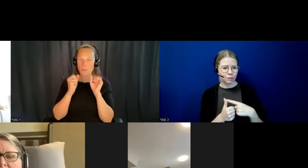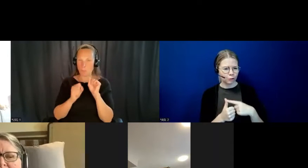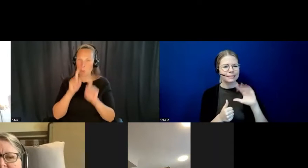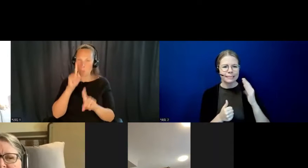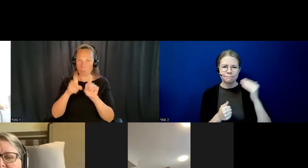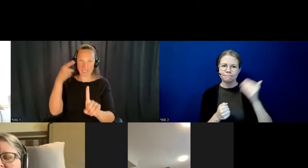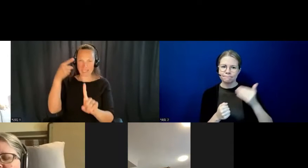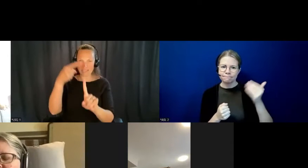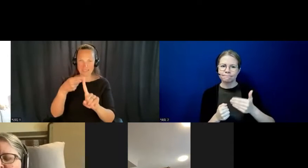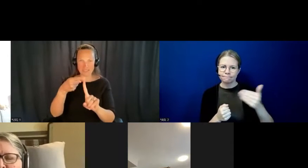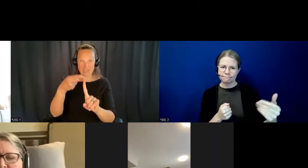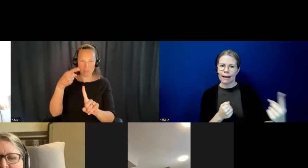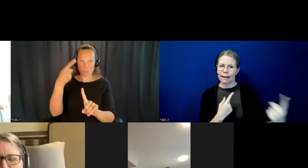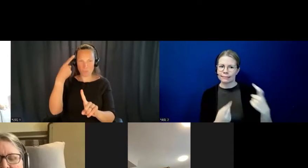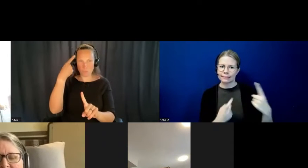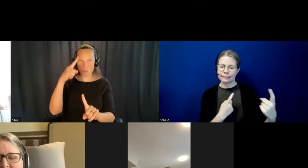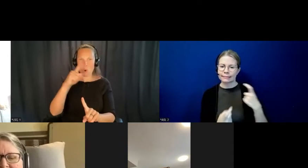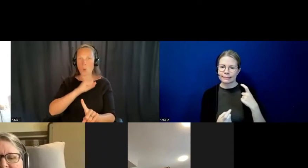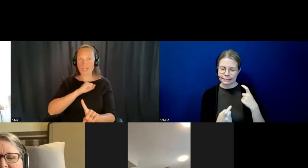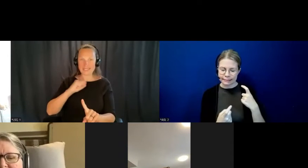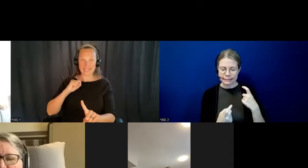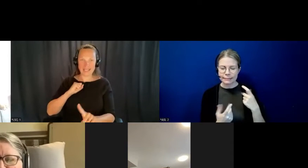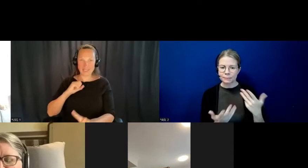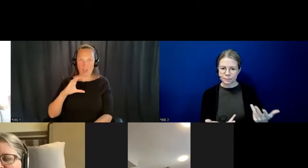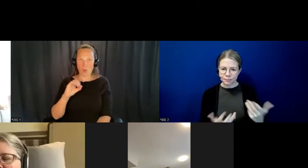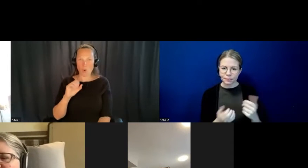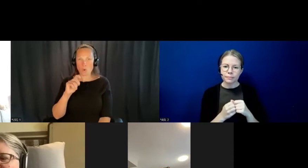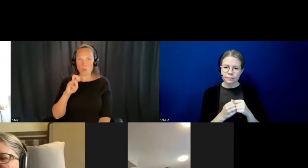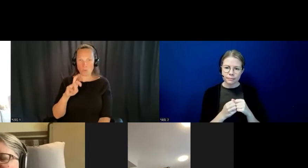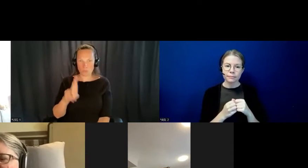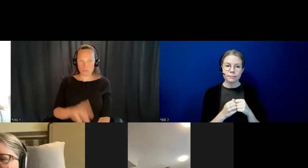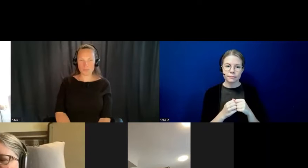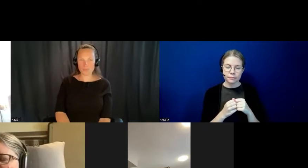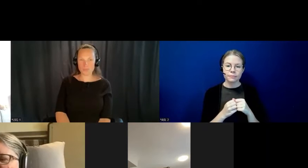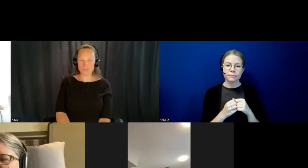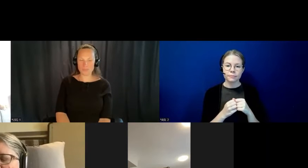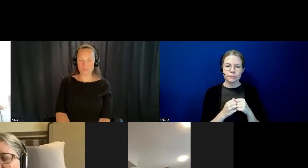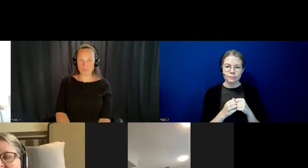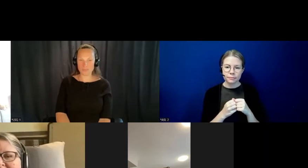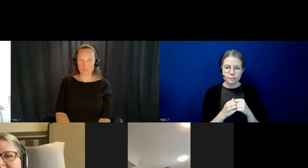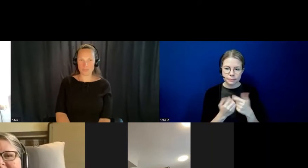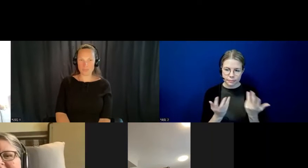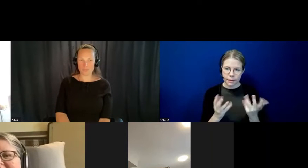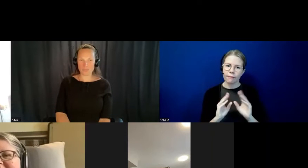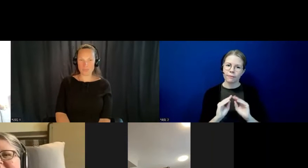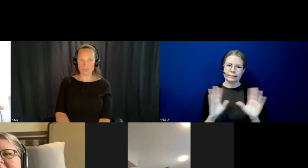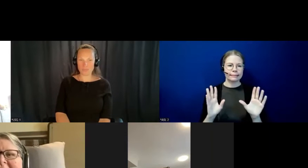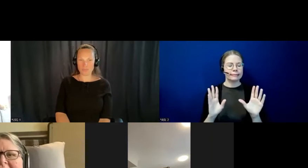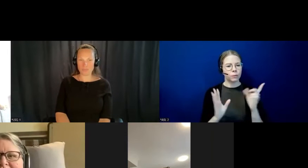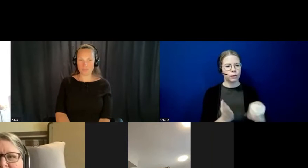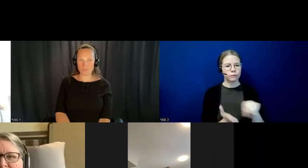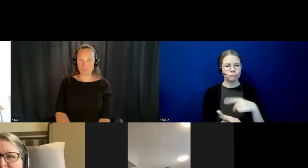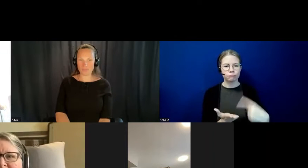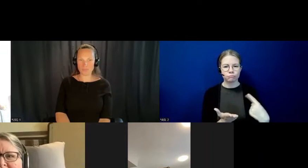OBVIOUSLY, YOU EXPLAINED THAT THIS IS A LAW THAT, A BILL BEING PASSED THAT DOES NOT HAVE THOSE